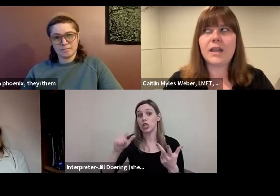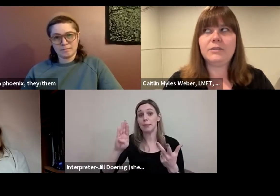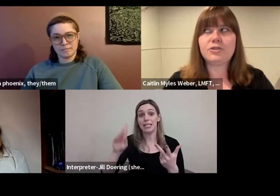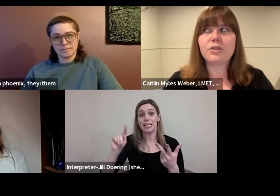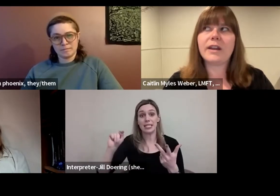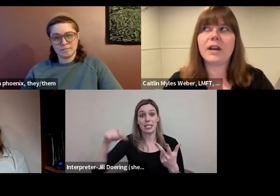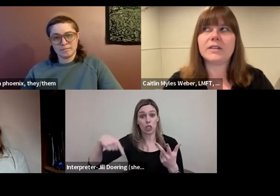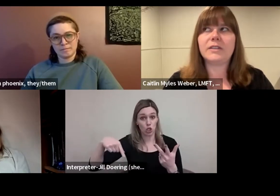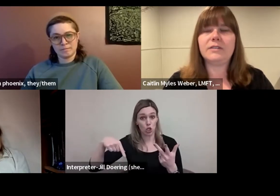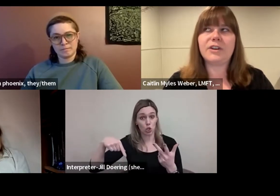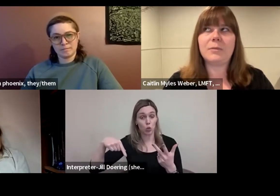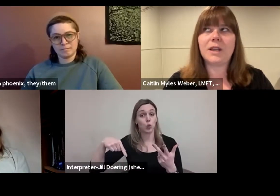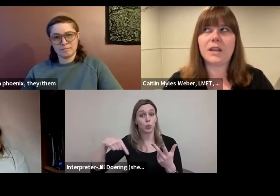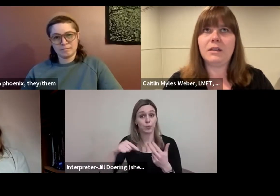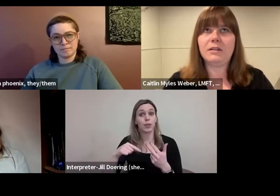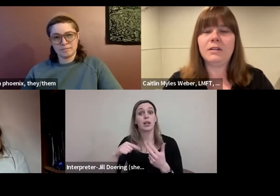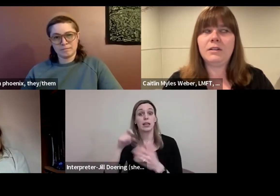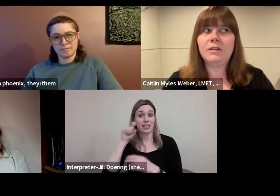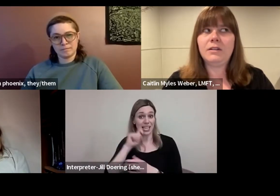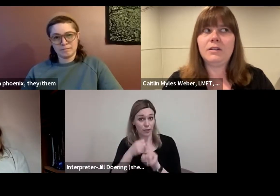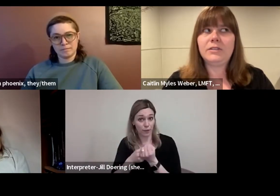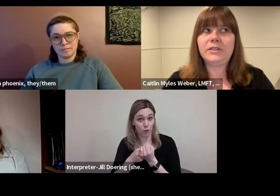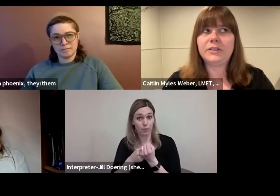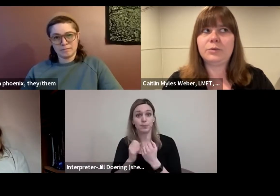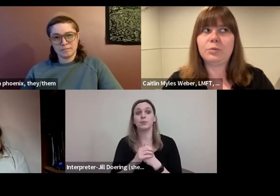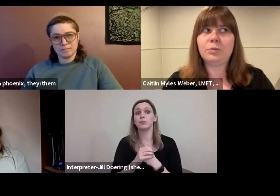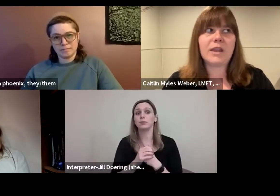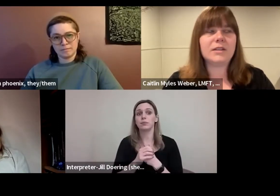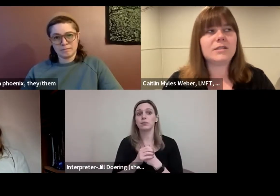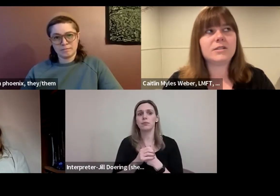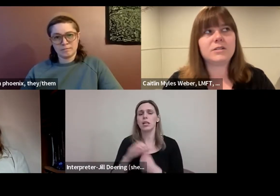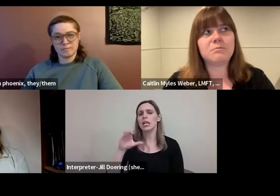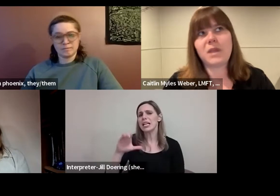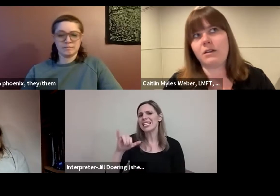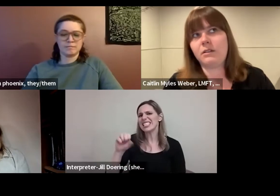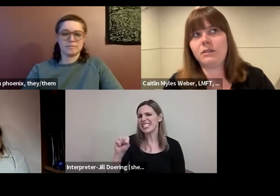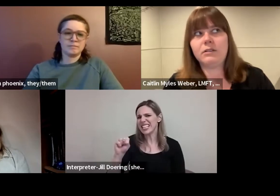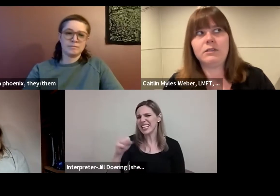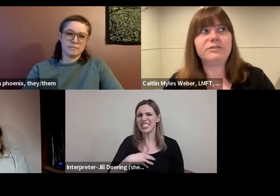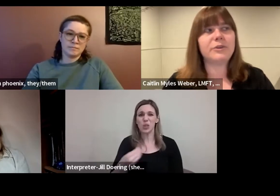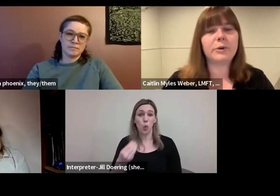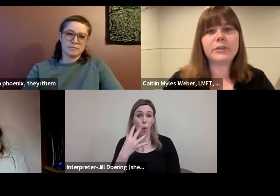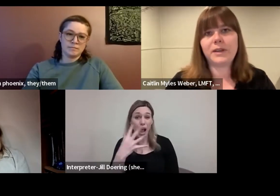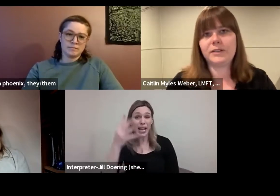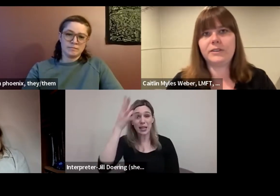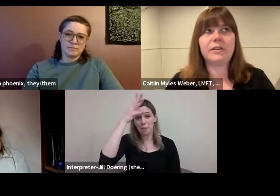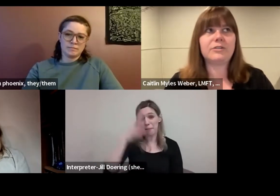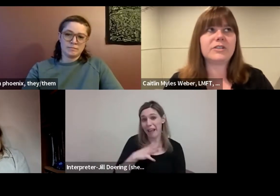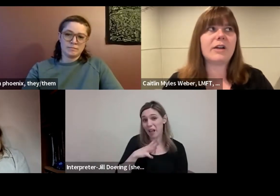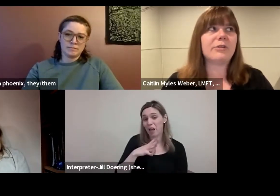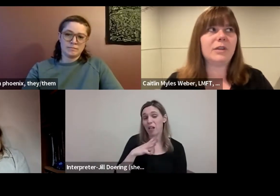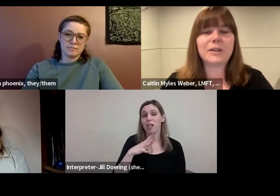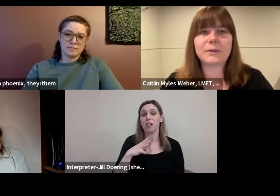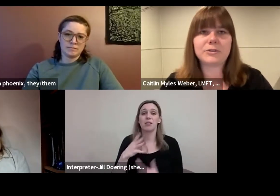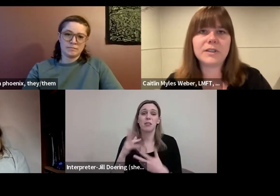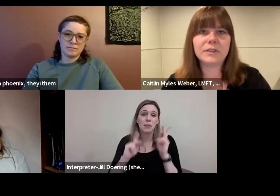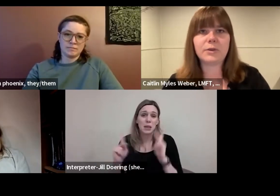I try not to see very many cis white male folks because they're just not really my specialty.